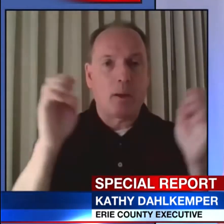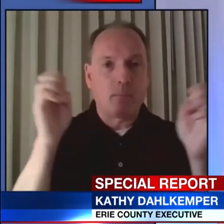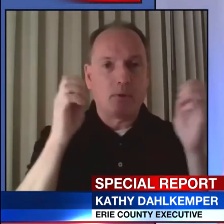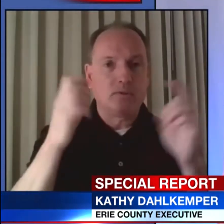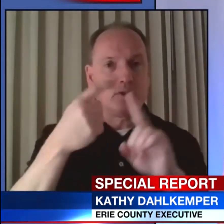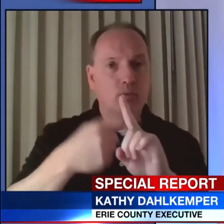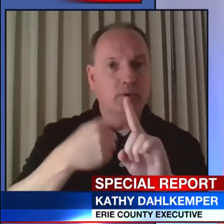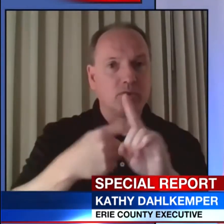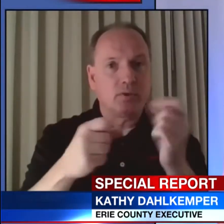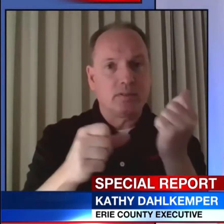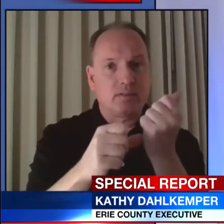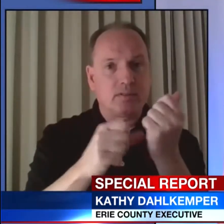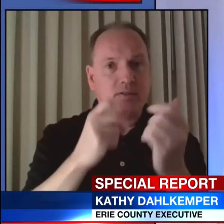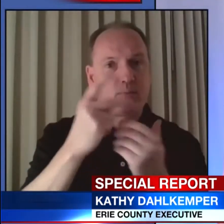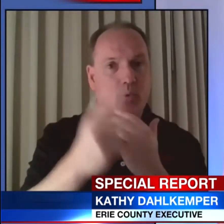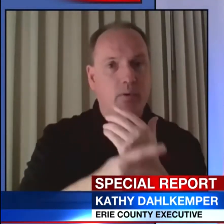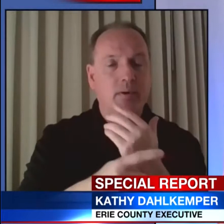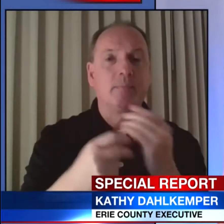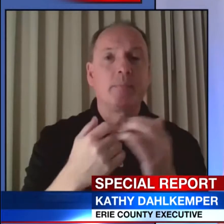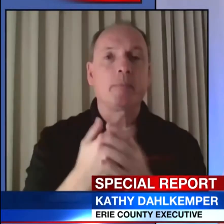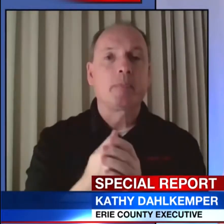WEEK TO LEARN MORE ABOUT THE